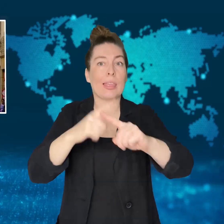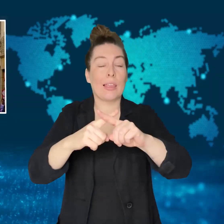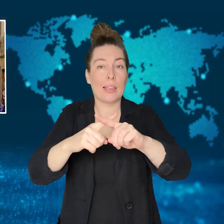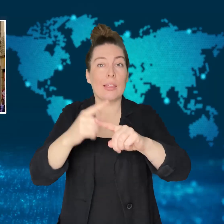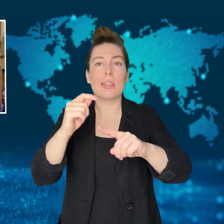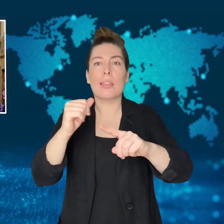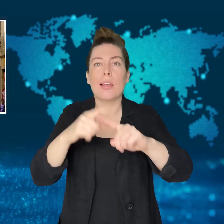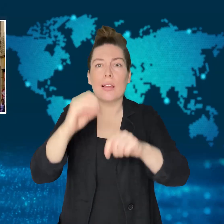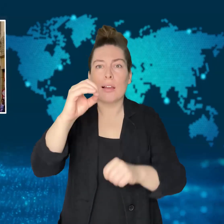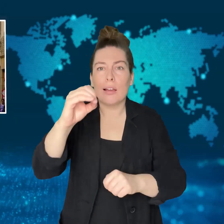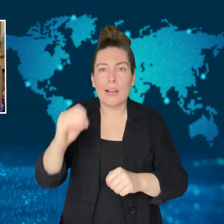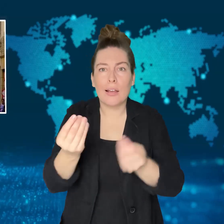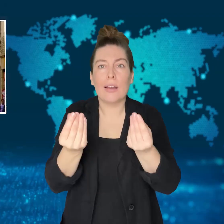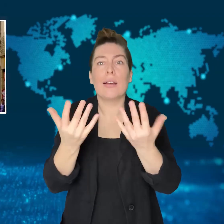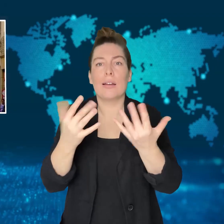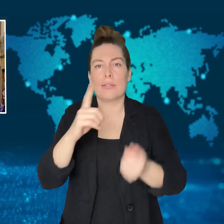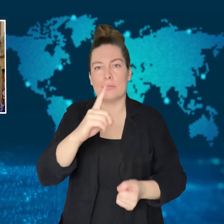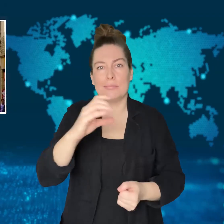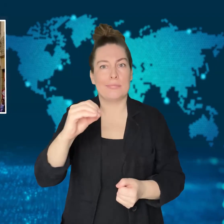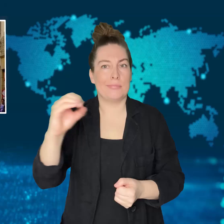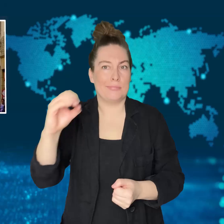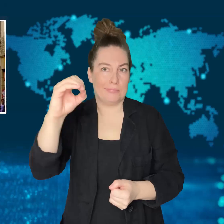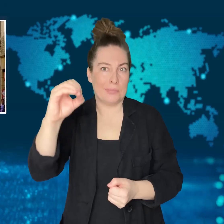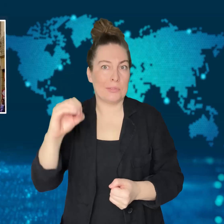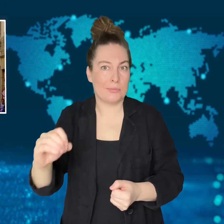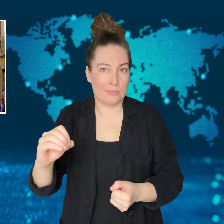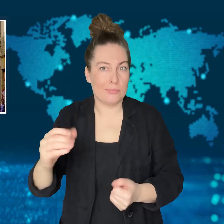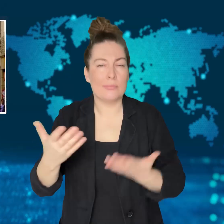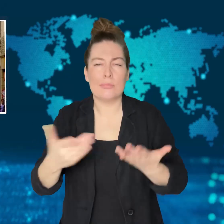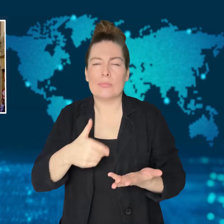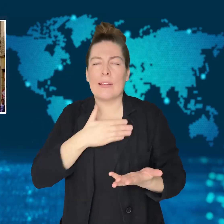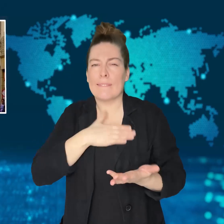tackle housing affordability and high rent